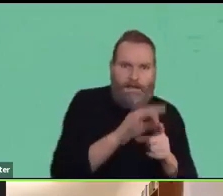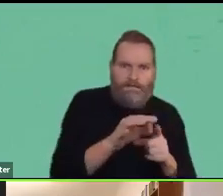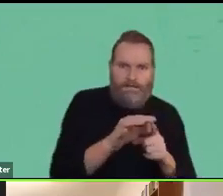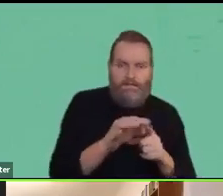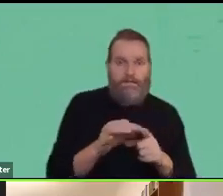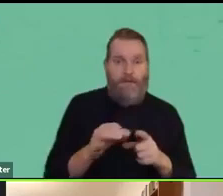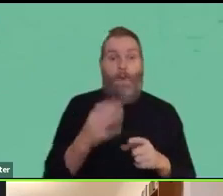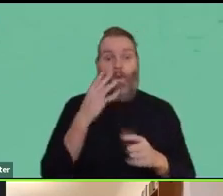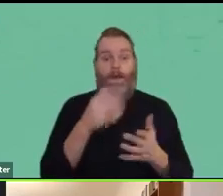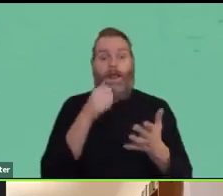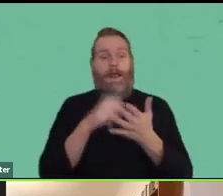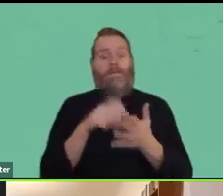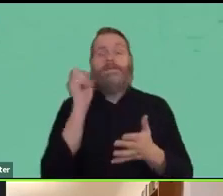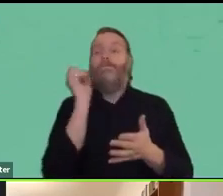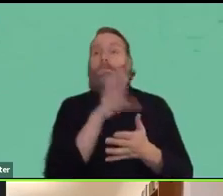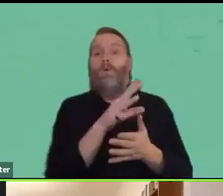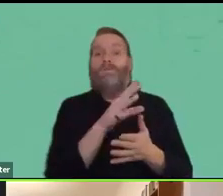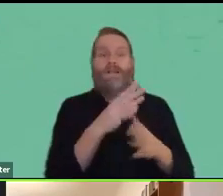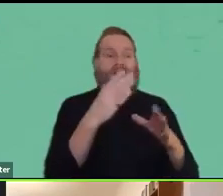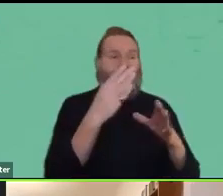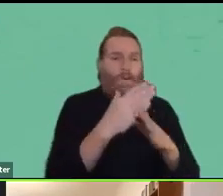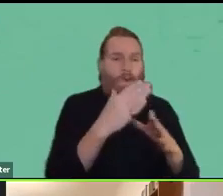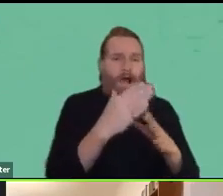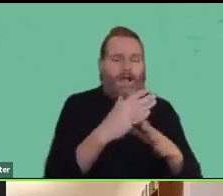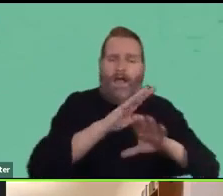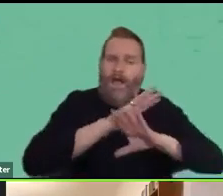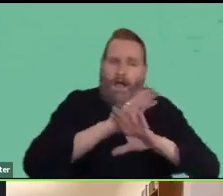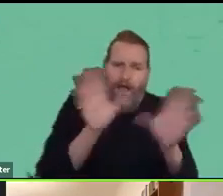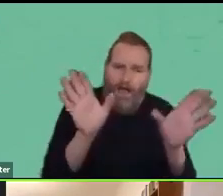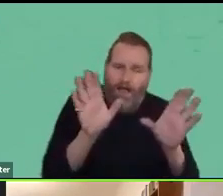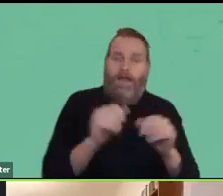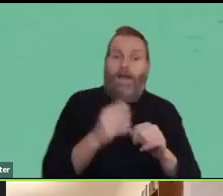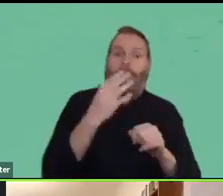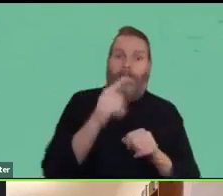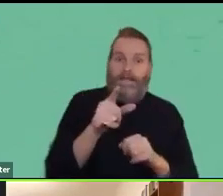there were lots of problems so we are encouraging people to ensure that your registered address